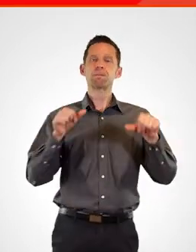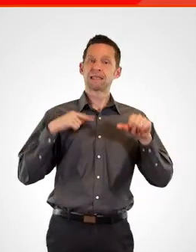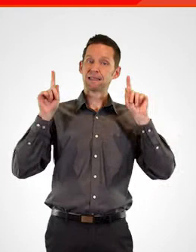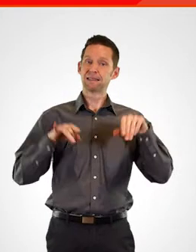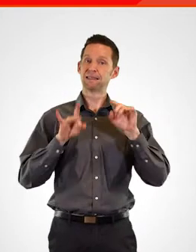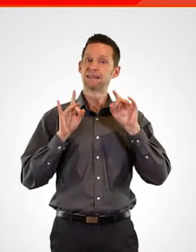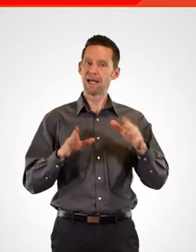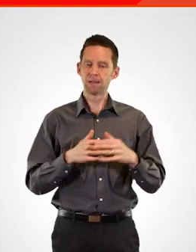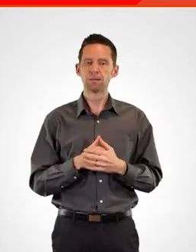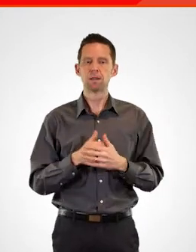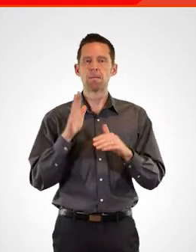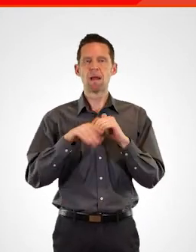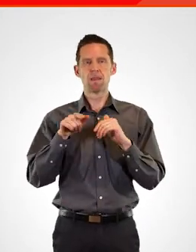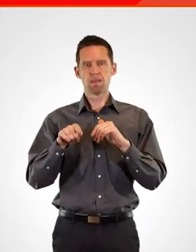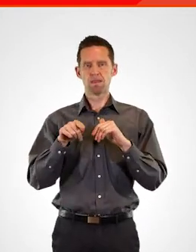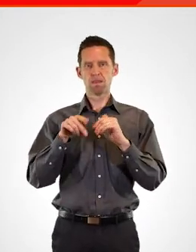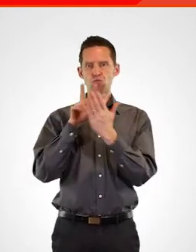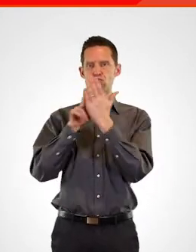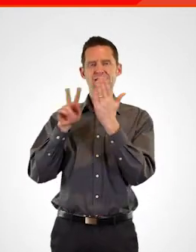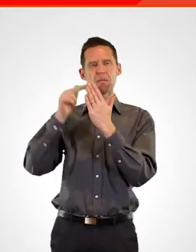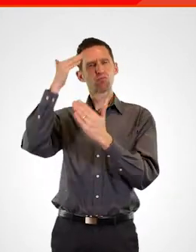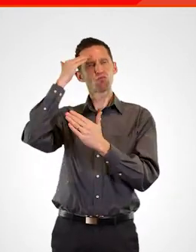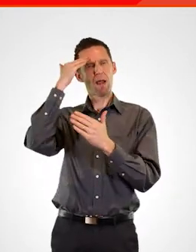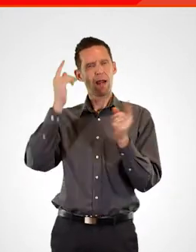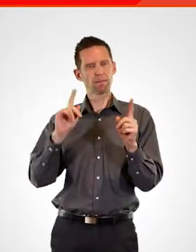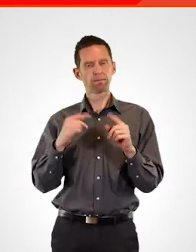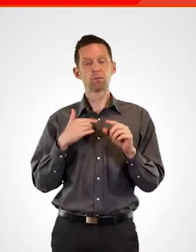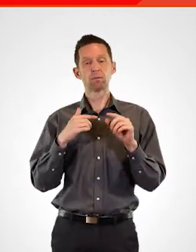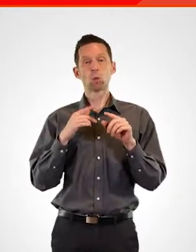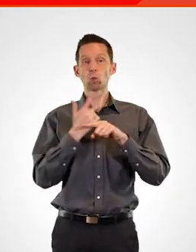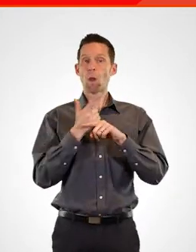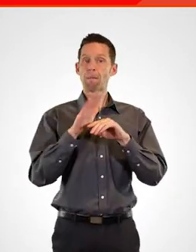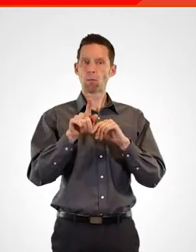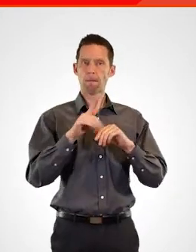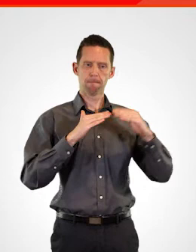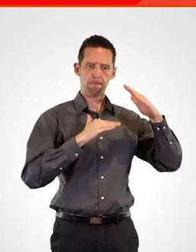So let's get started with our discussion of the reading brain. First we'll talk about building the reading brain.